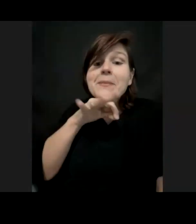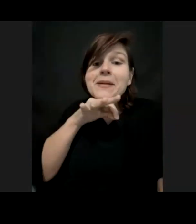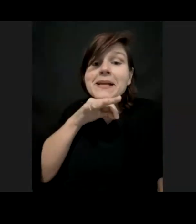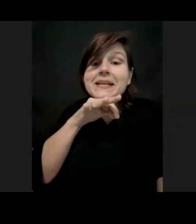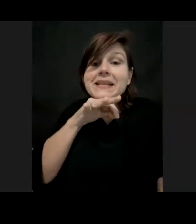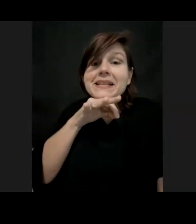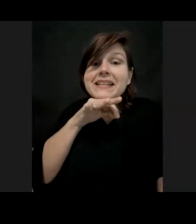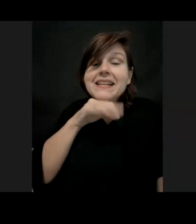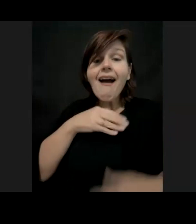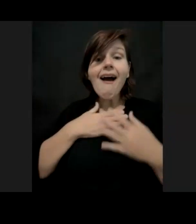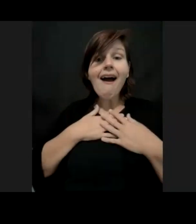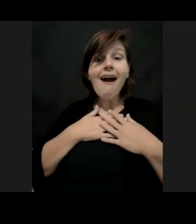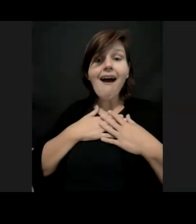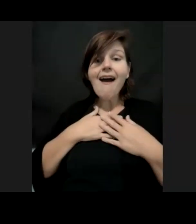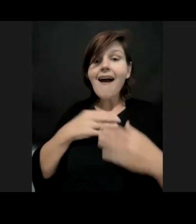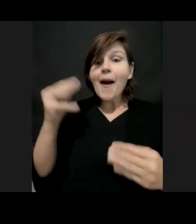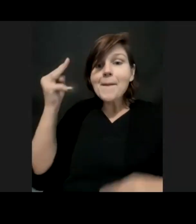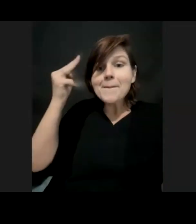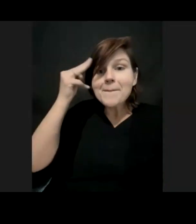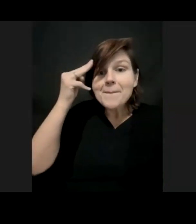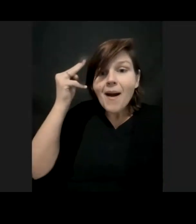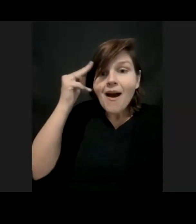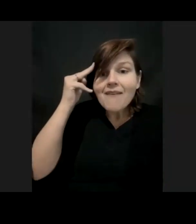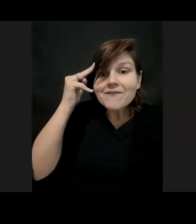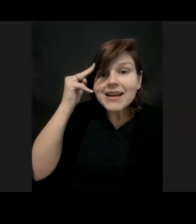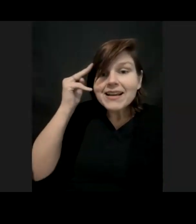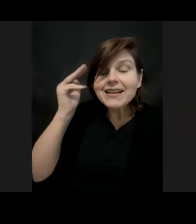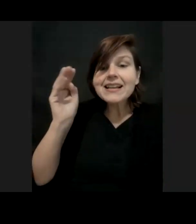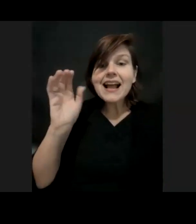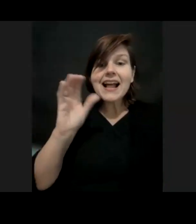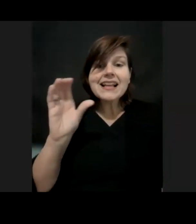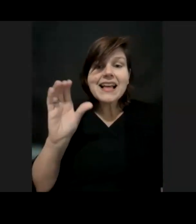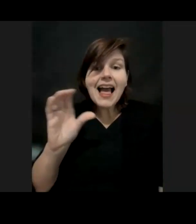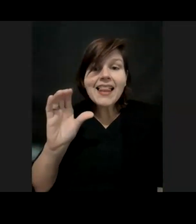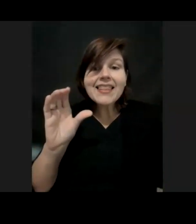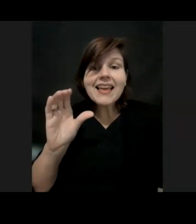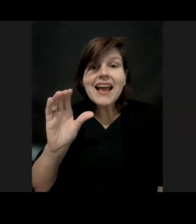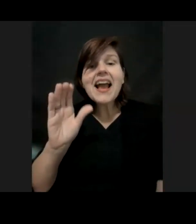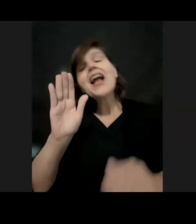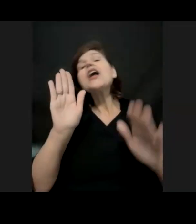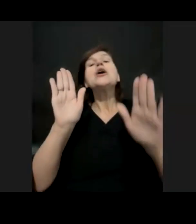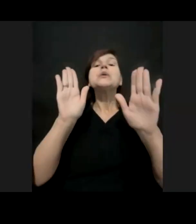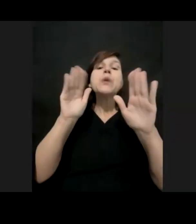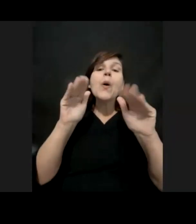Marvin and Callie called goodbye. “Goodbye Mr. Socks,” said Marvin and Callie.